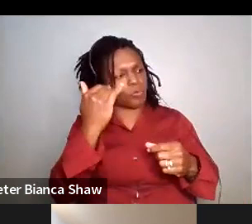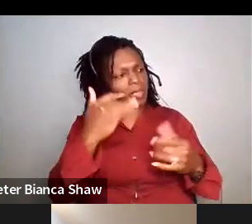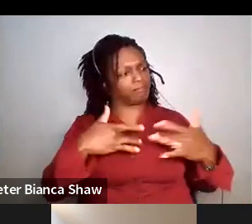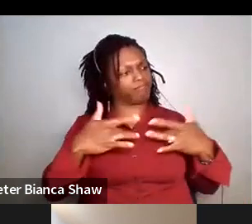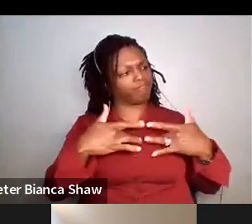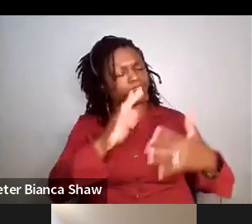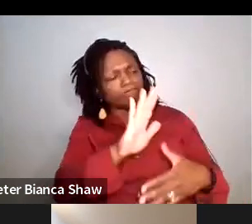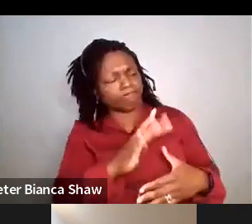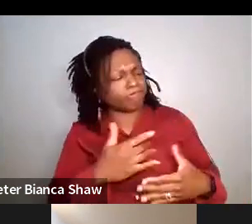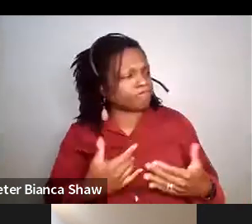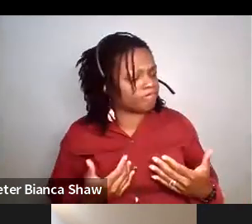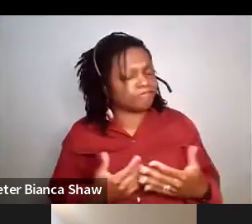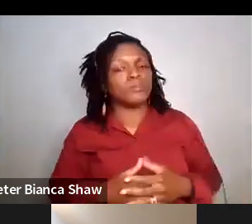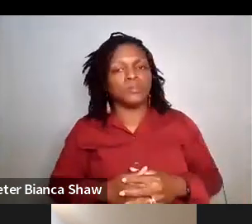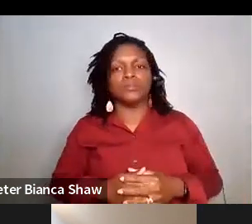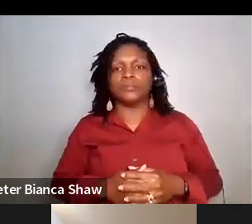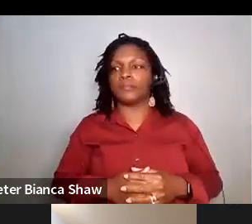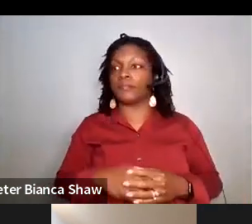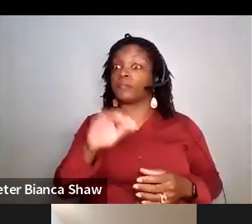Thank you so much, and I think you bring up a great point about individuals who are nonverbal.